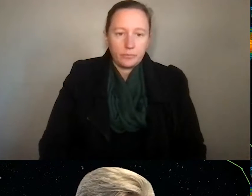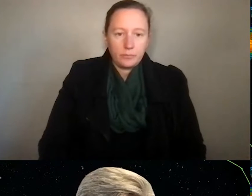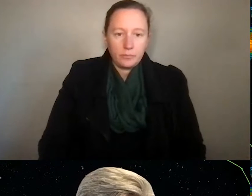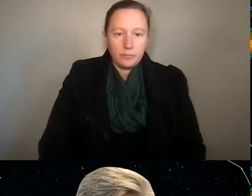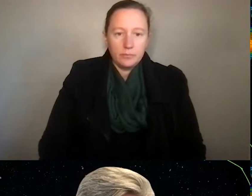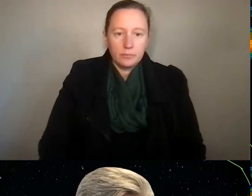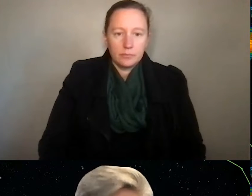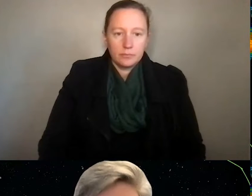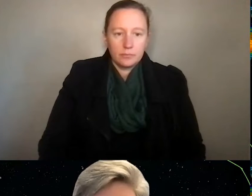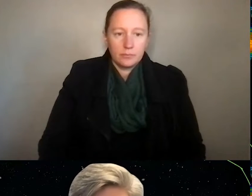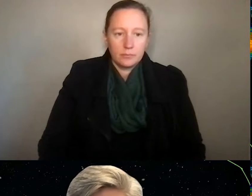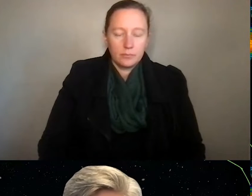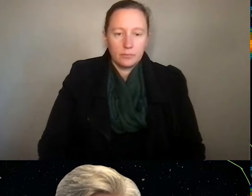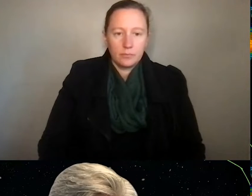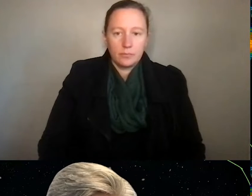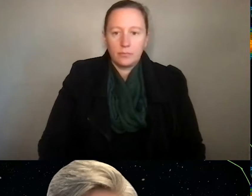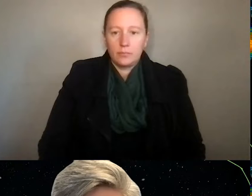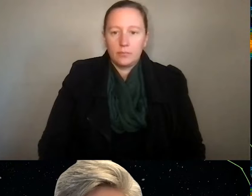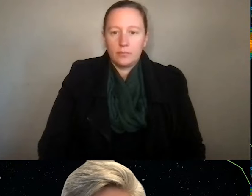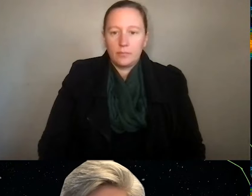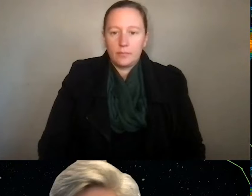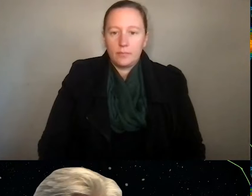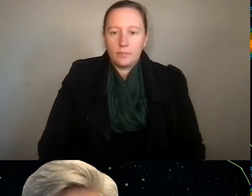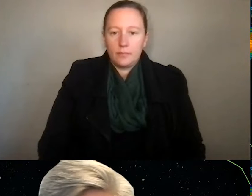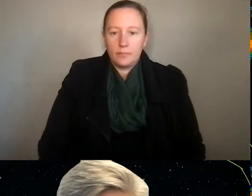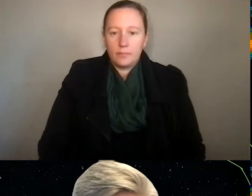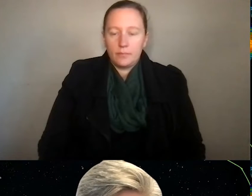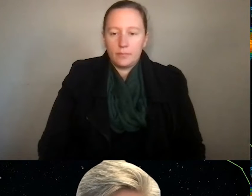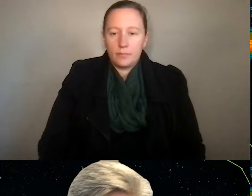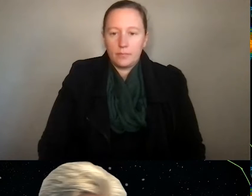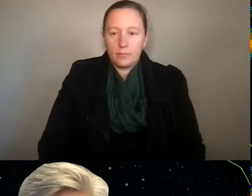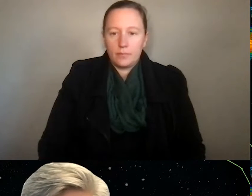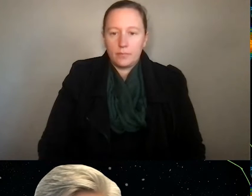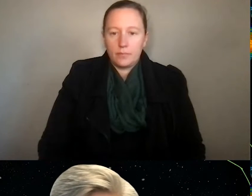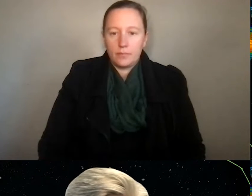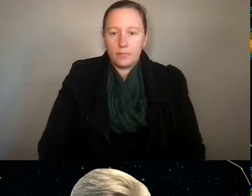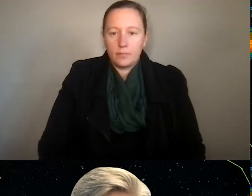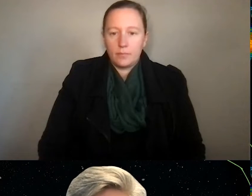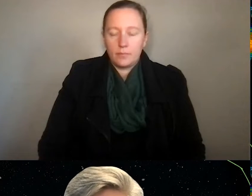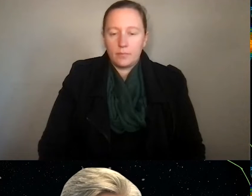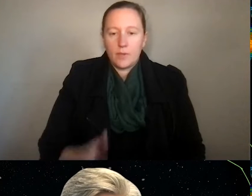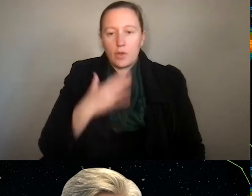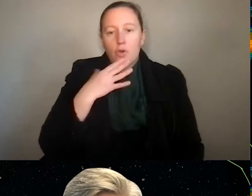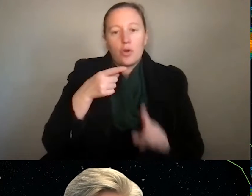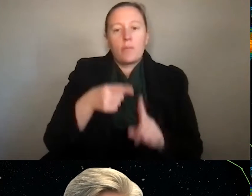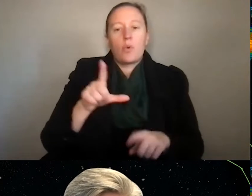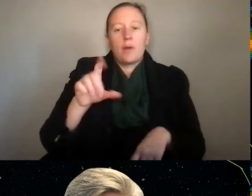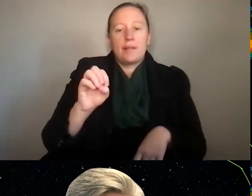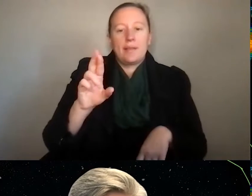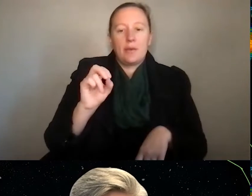Beth Strausser: All right, great. Yes, and that's a very good point, Leroy. Thanks for bringing that up.